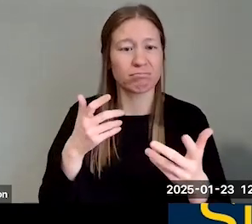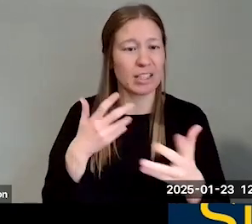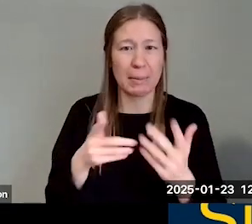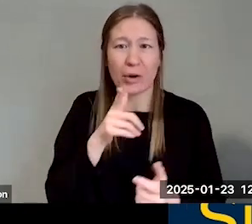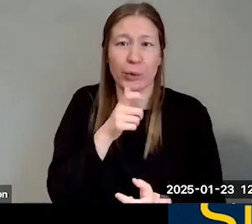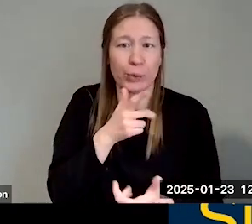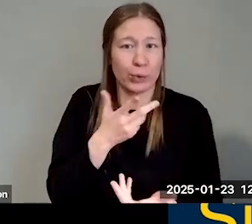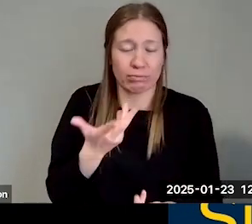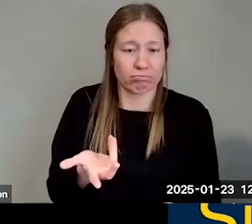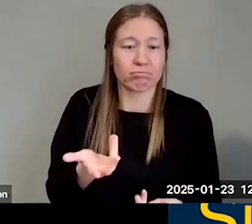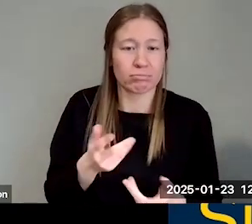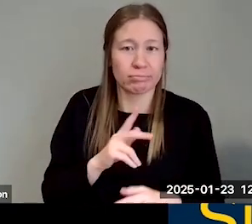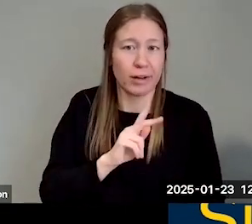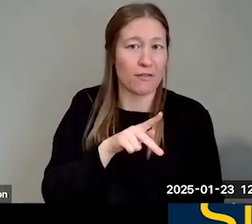regardless of personal feelings.